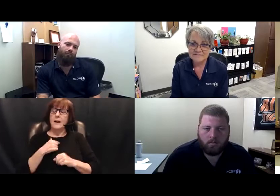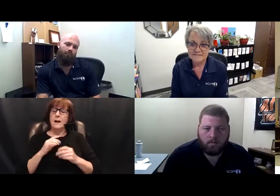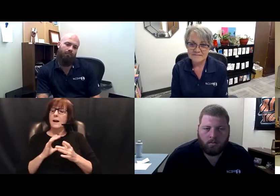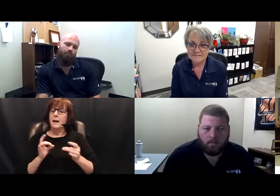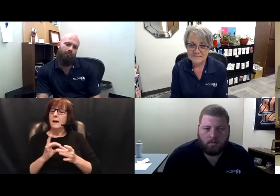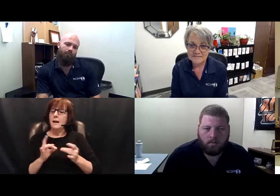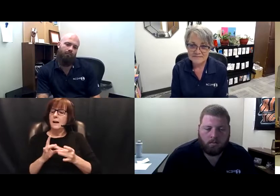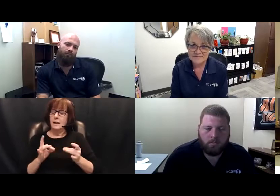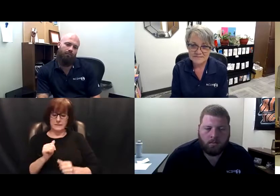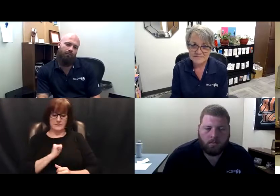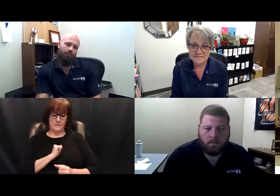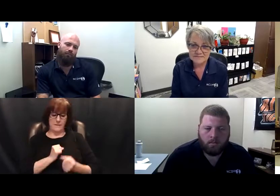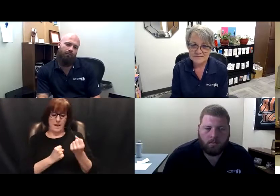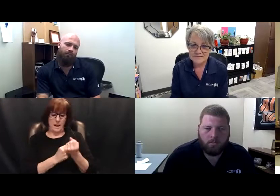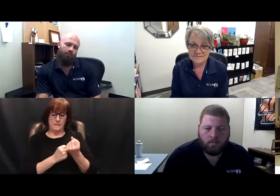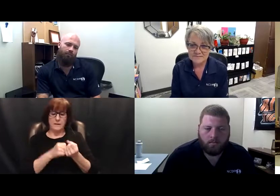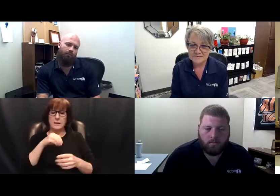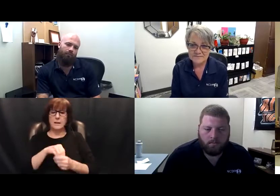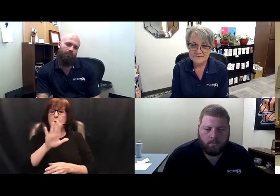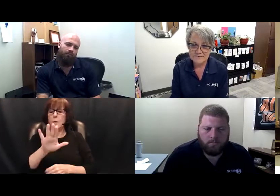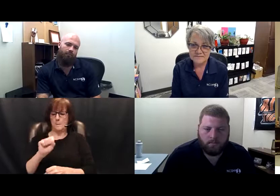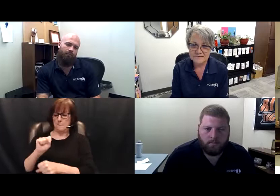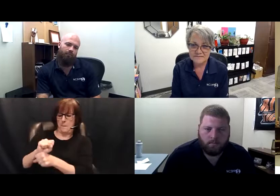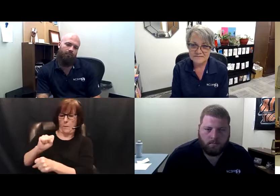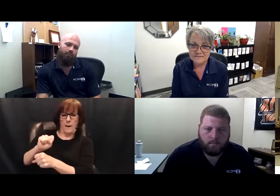self-advocacy in your employment situations.